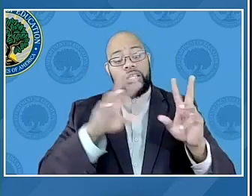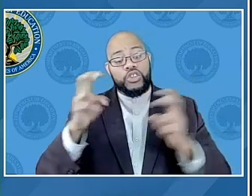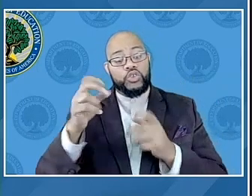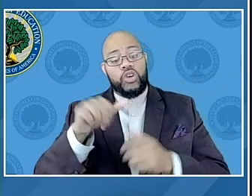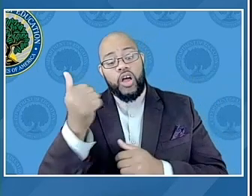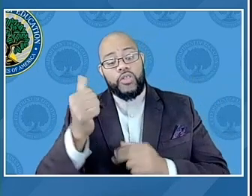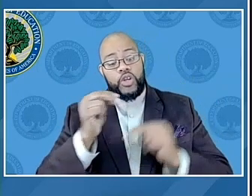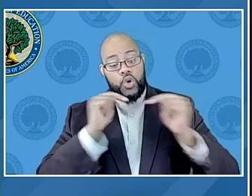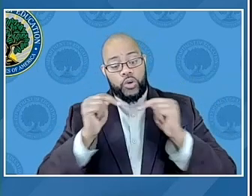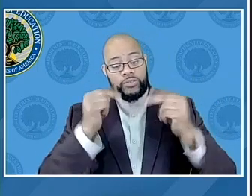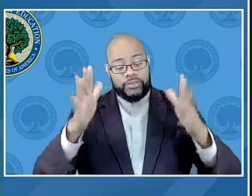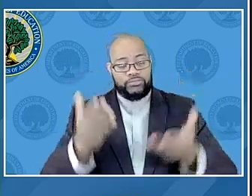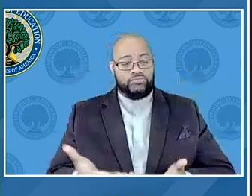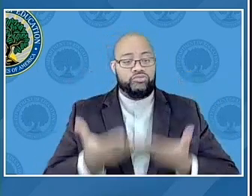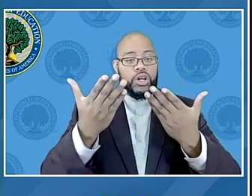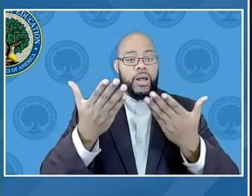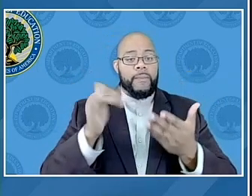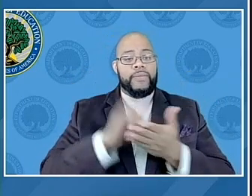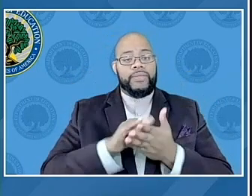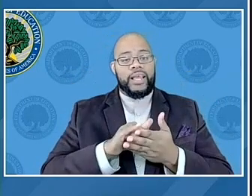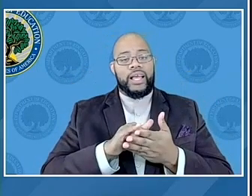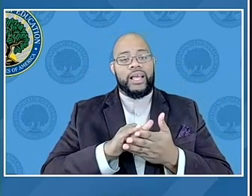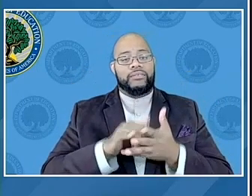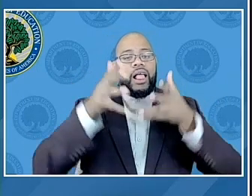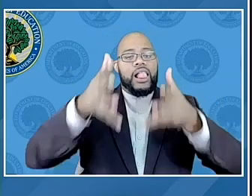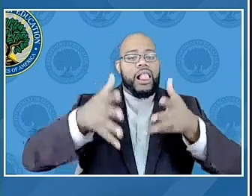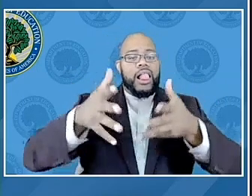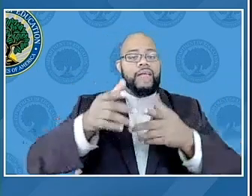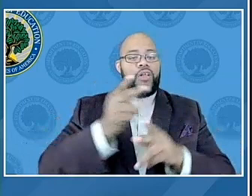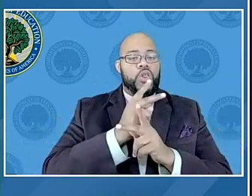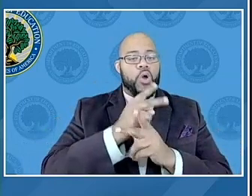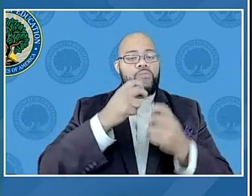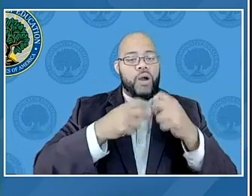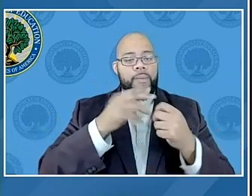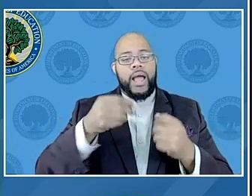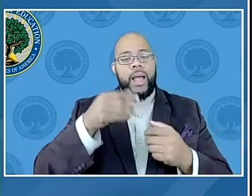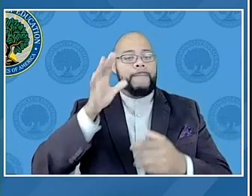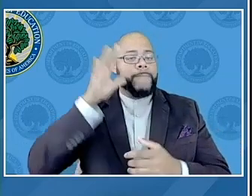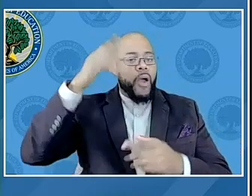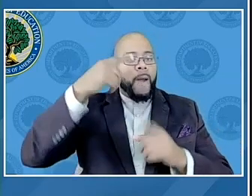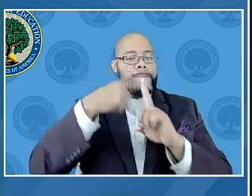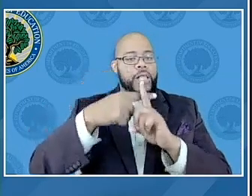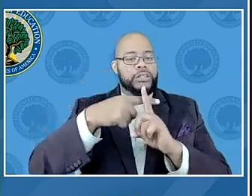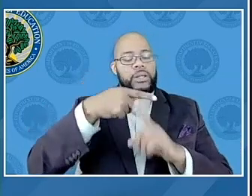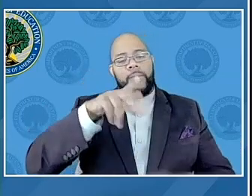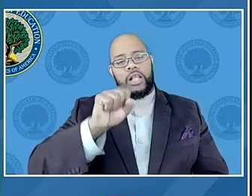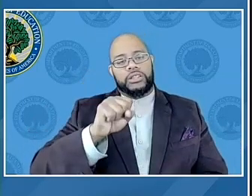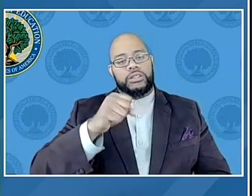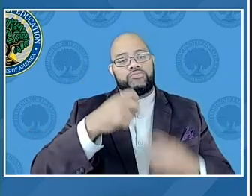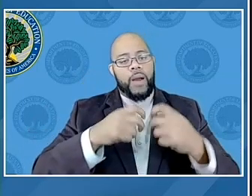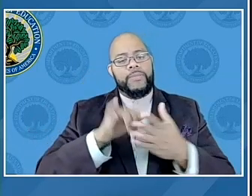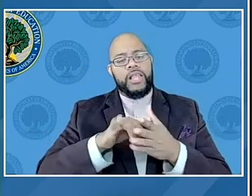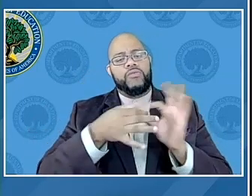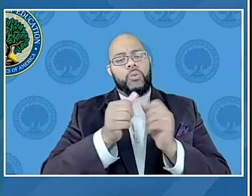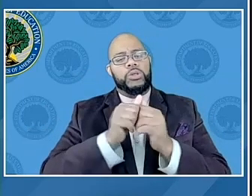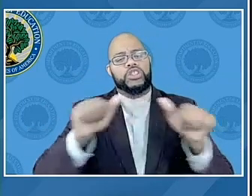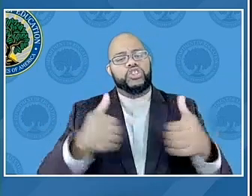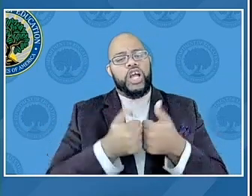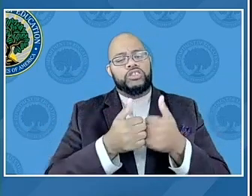raised, like the hanging loan problem and Parent PLUS problems, are related to challenges surrounding loan consolidation,